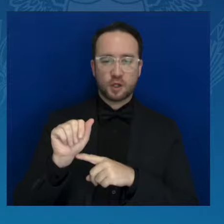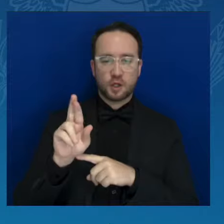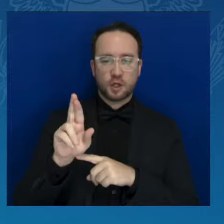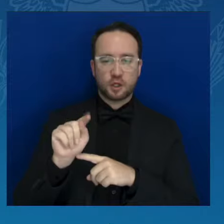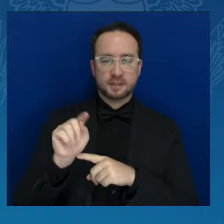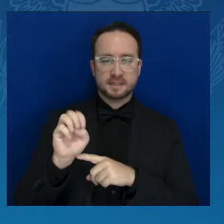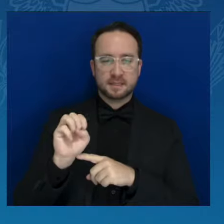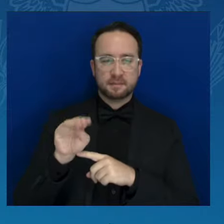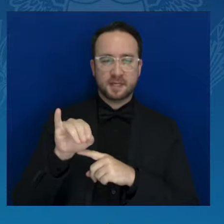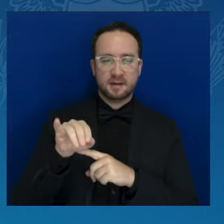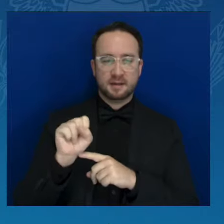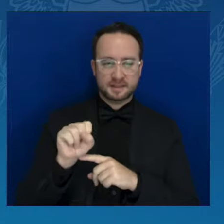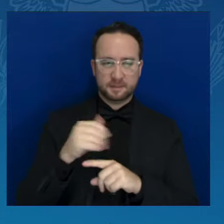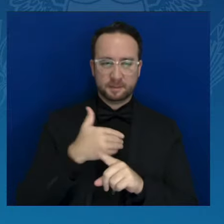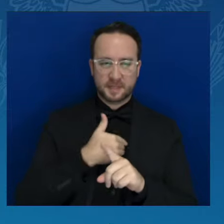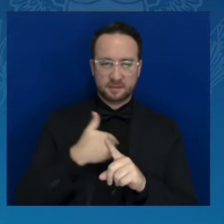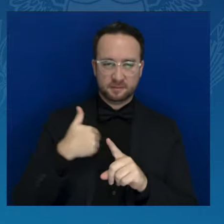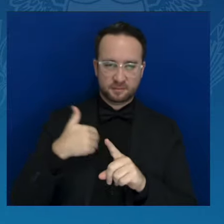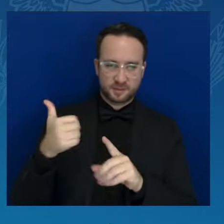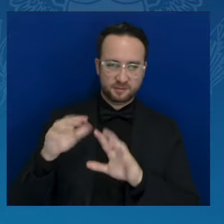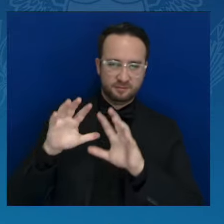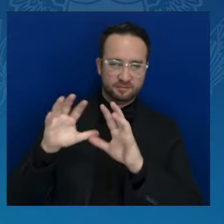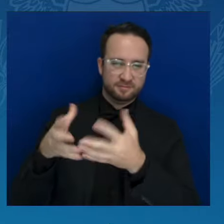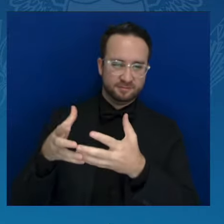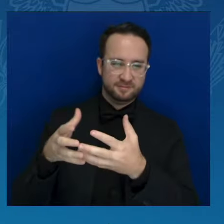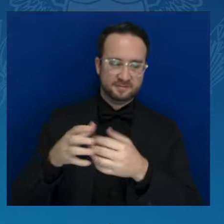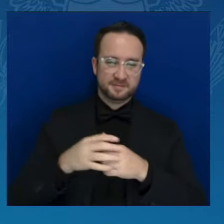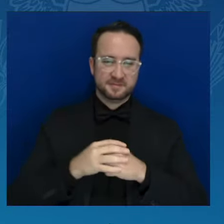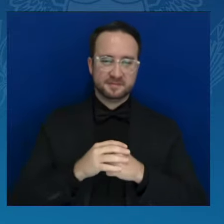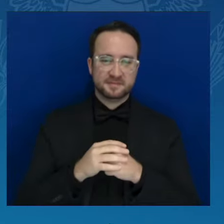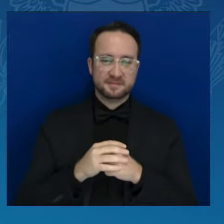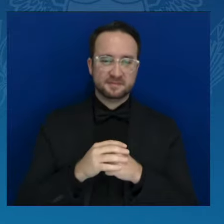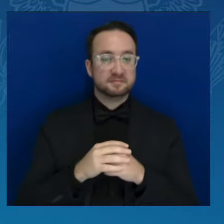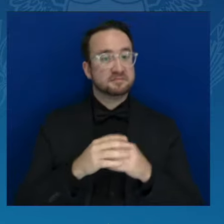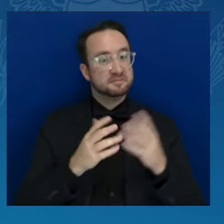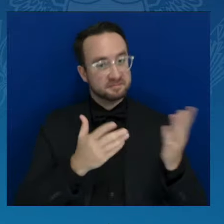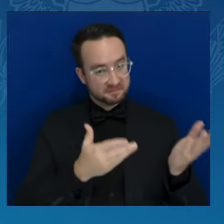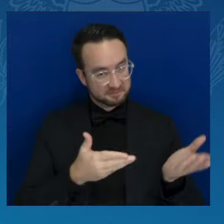Jeremy Hansen: Madam Vice President, council members, our audience here and online today,